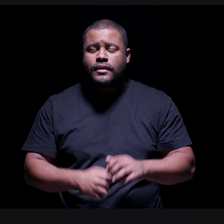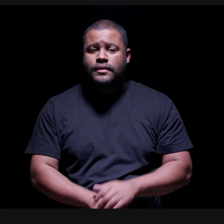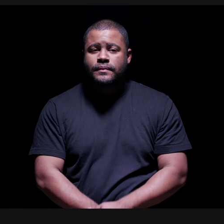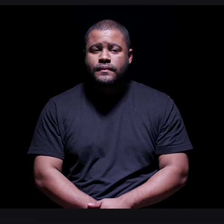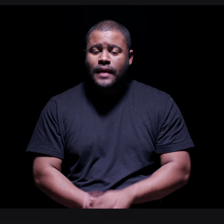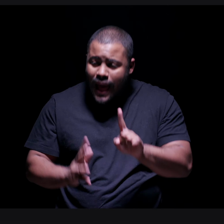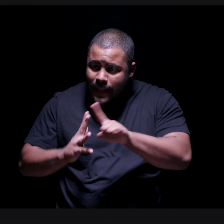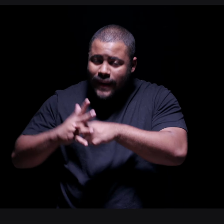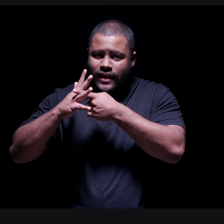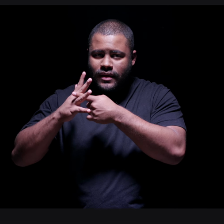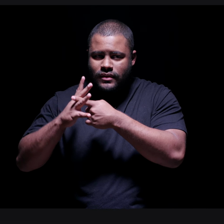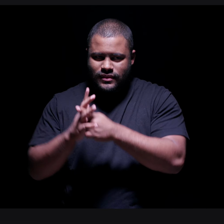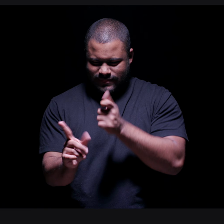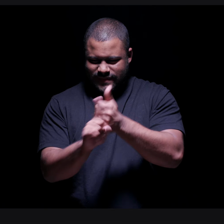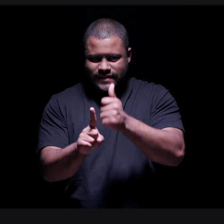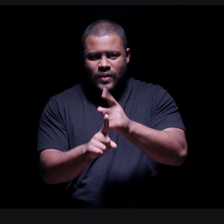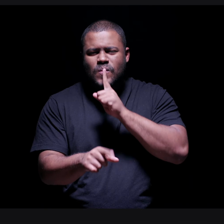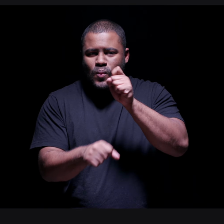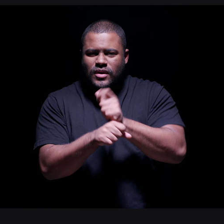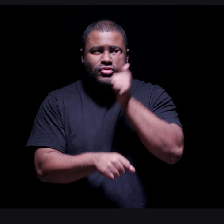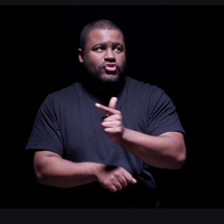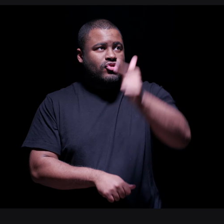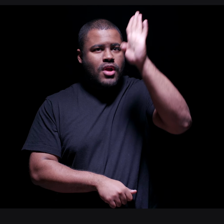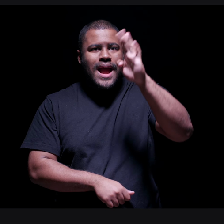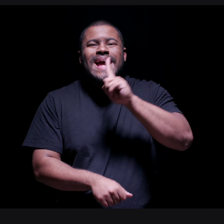In the beginning, he was with God and was God.